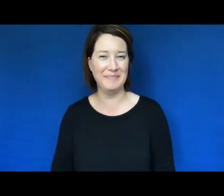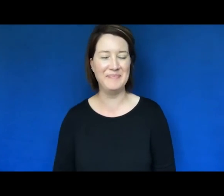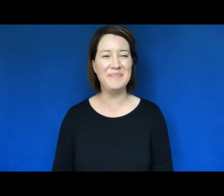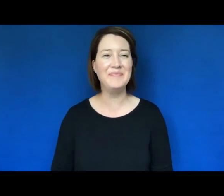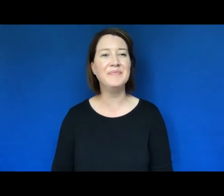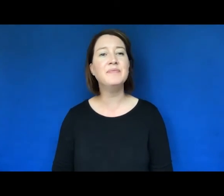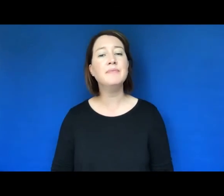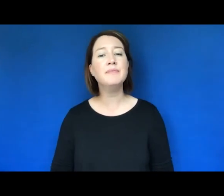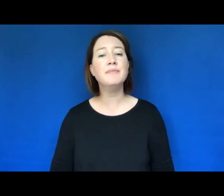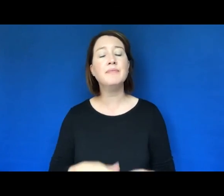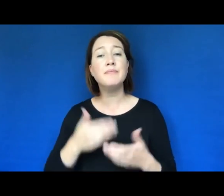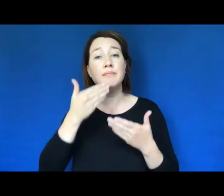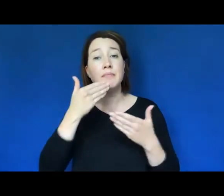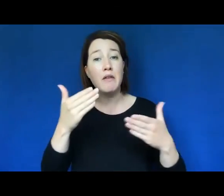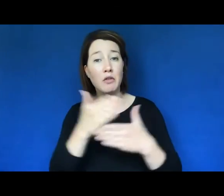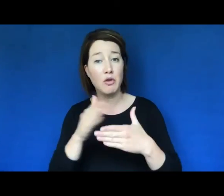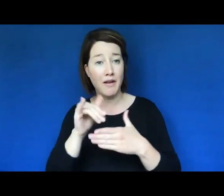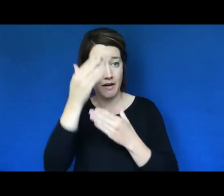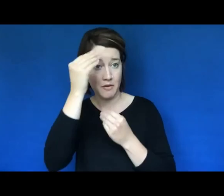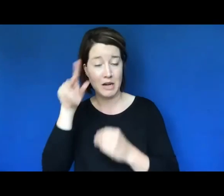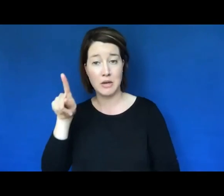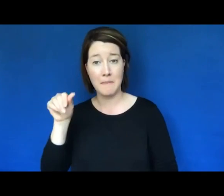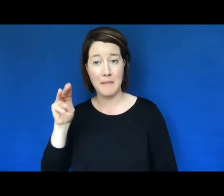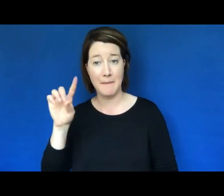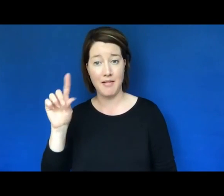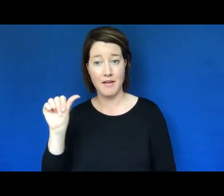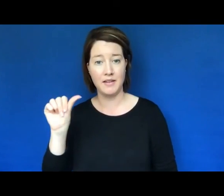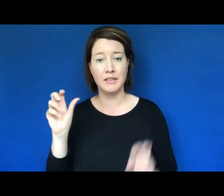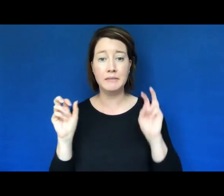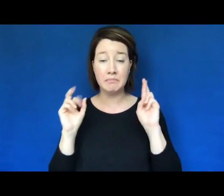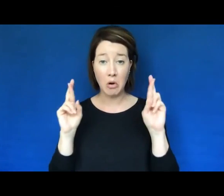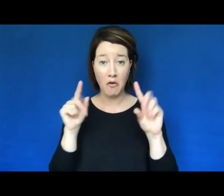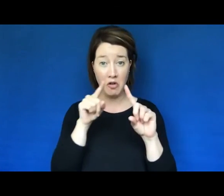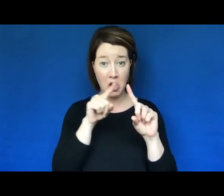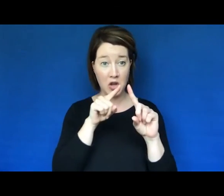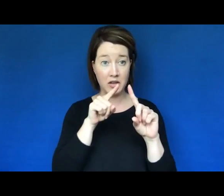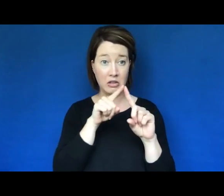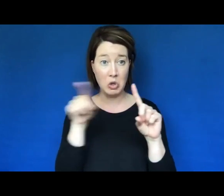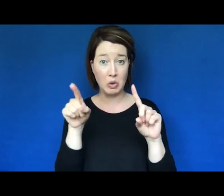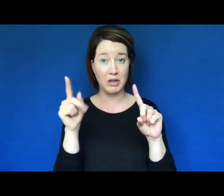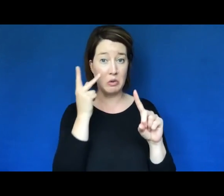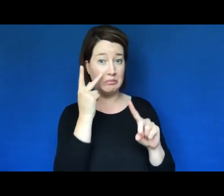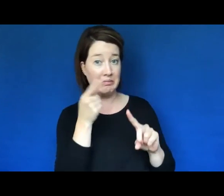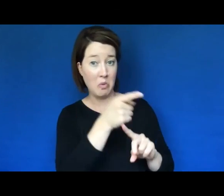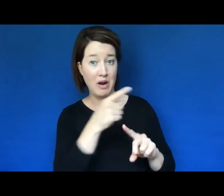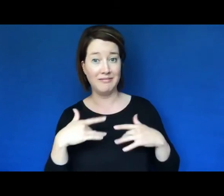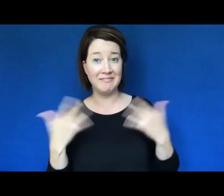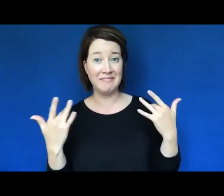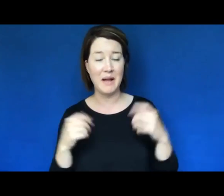Hopefully folks can go and learn from that webinar, and that comes to the end of our questions.